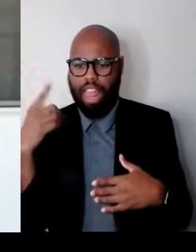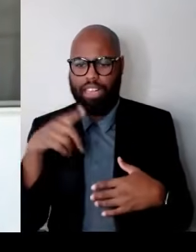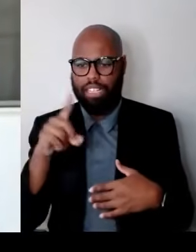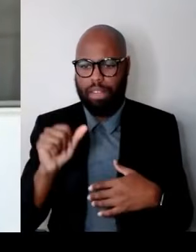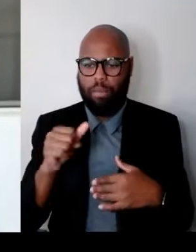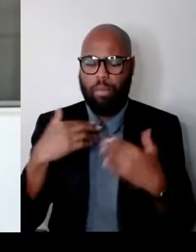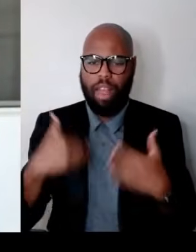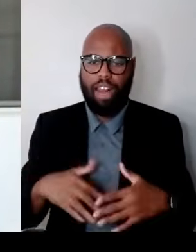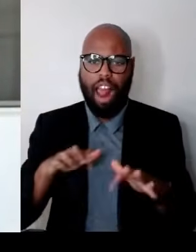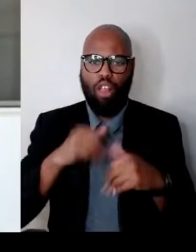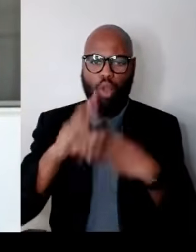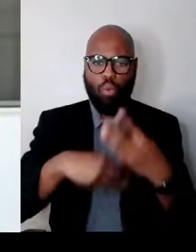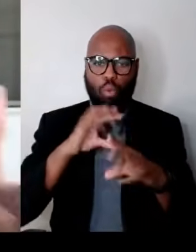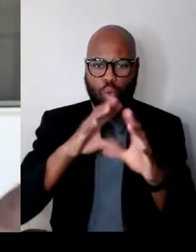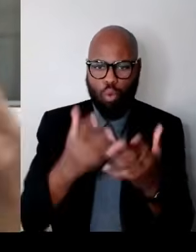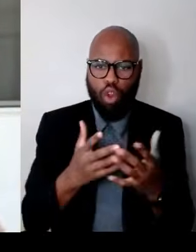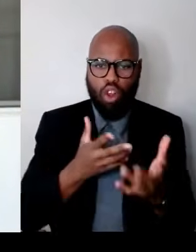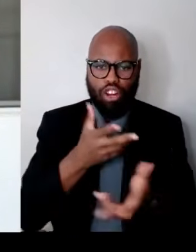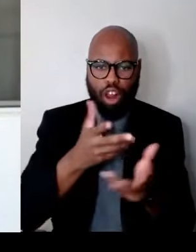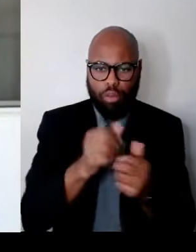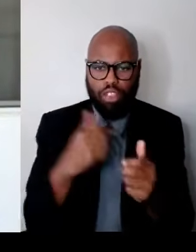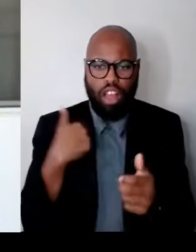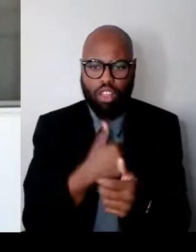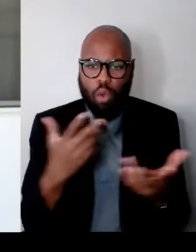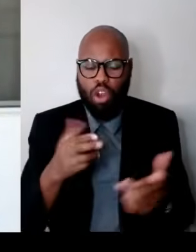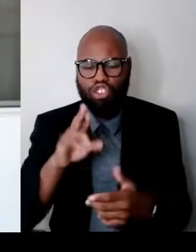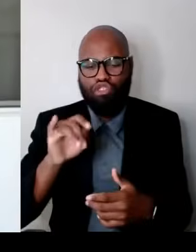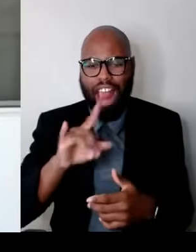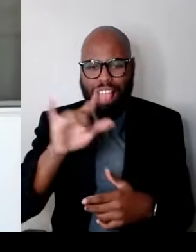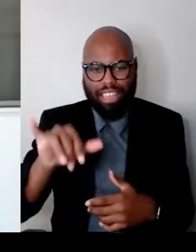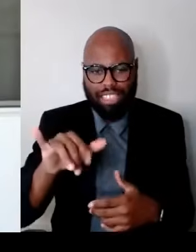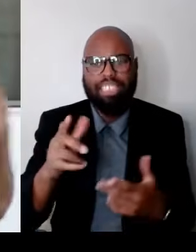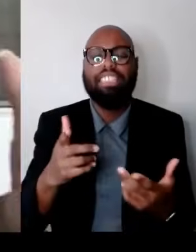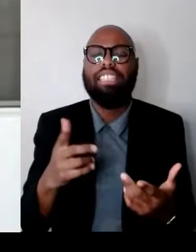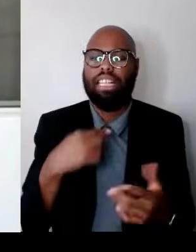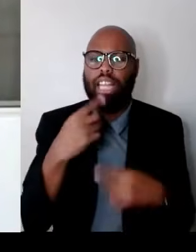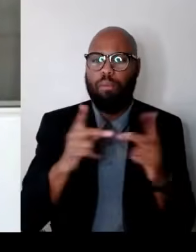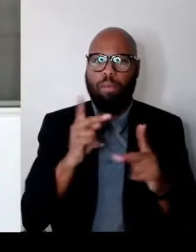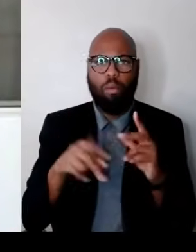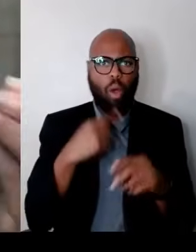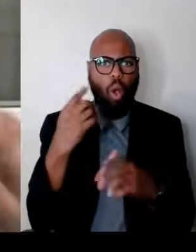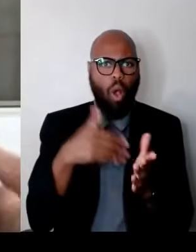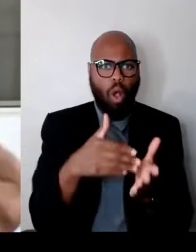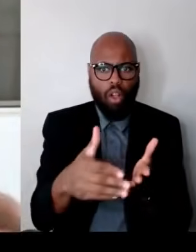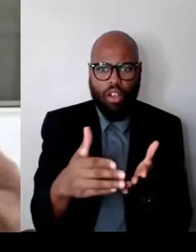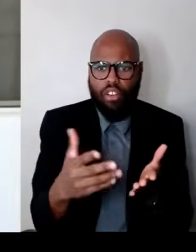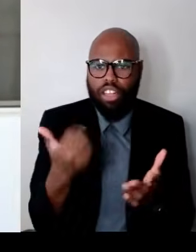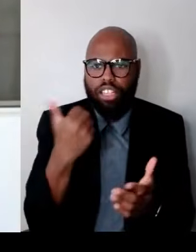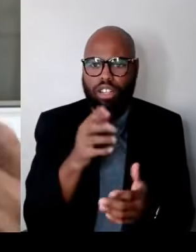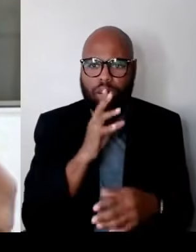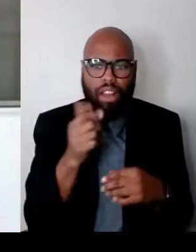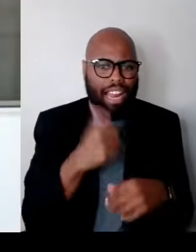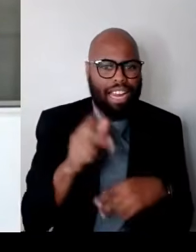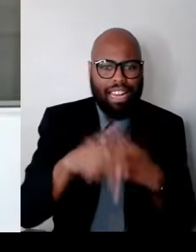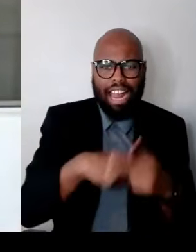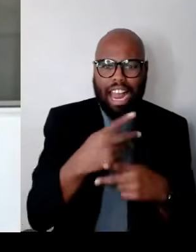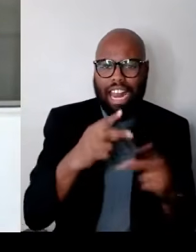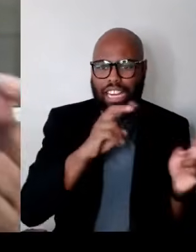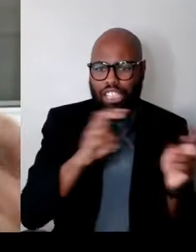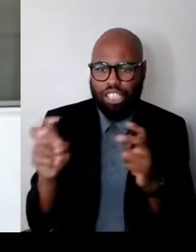and what are the realities. I tell people all the time, if you care about any type of issue, you gotta dig deeper for the disability angle